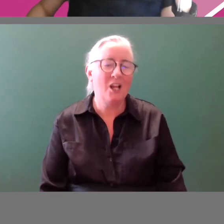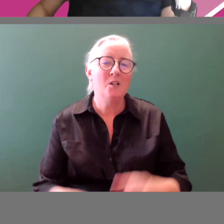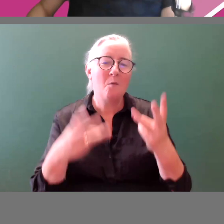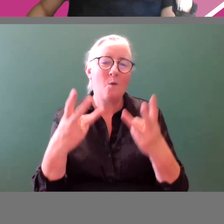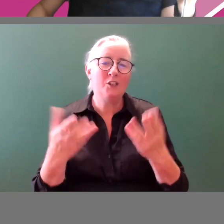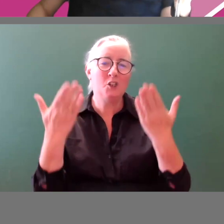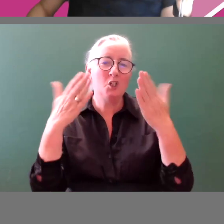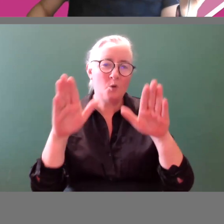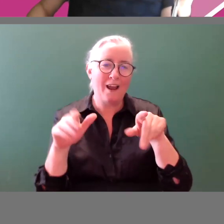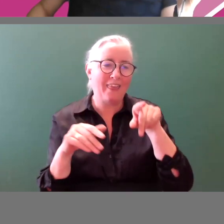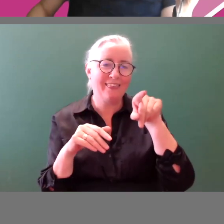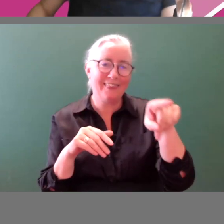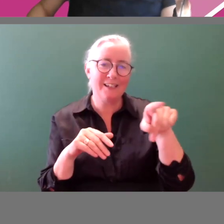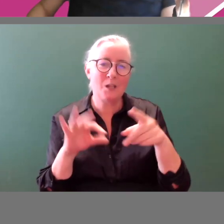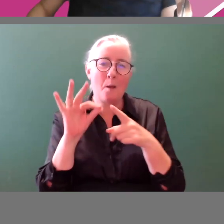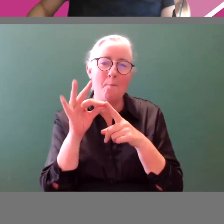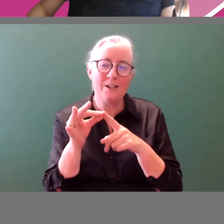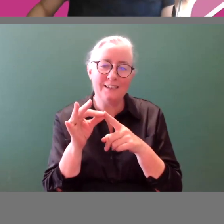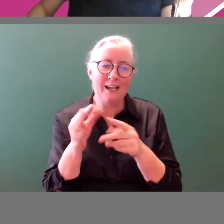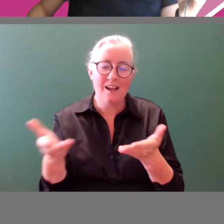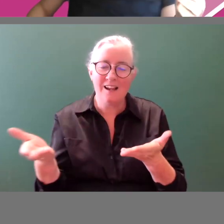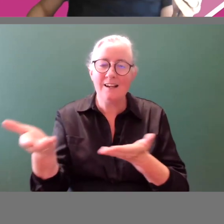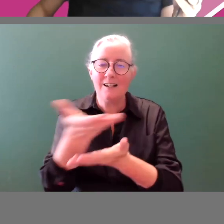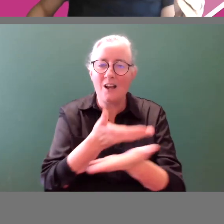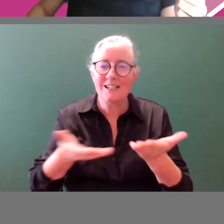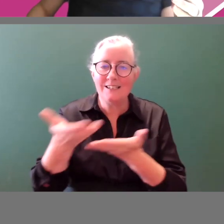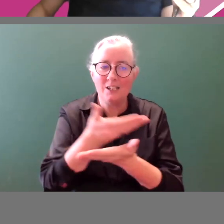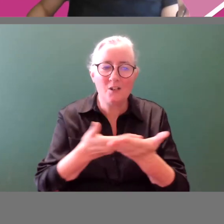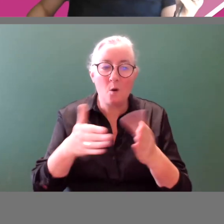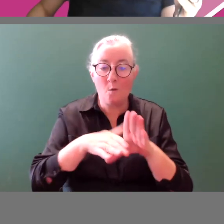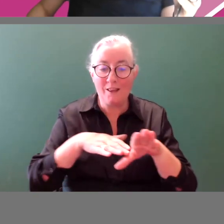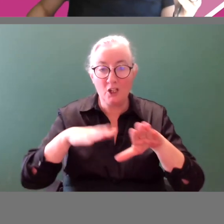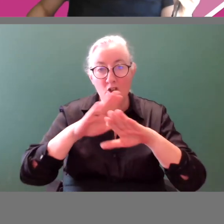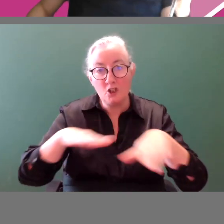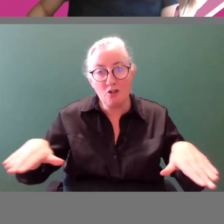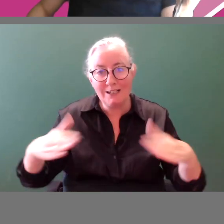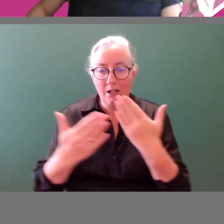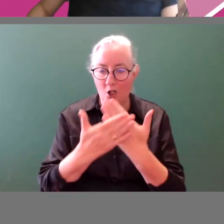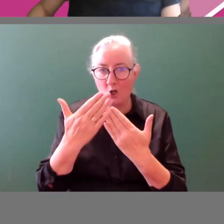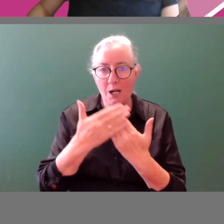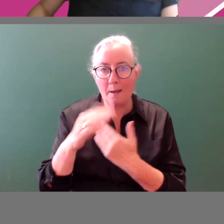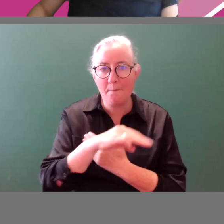issue in relation to a consultation we had with children and young people. It's from a report